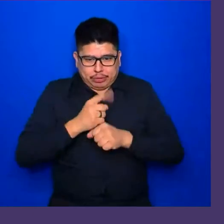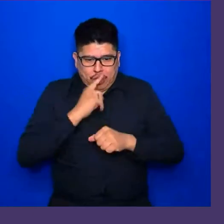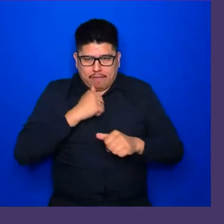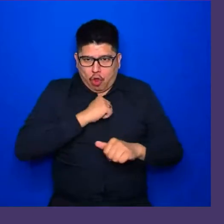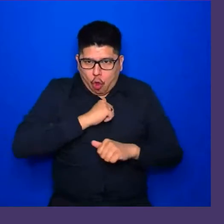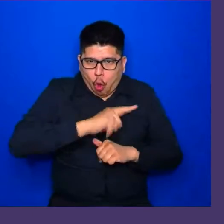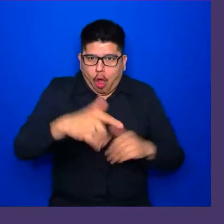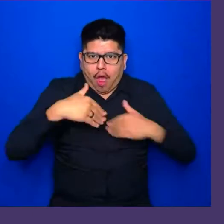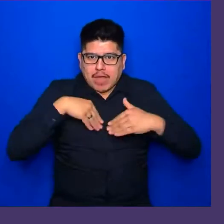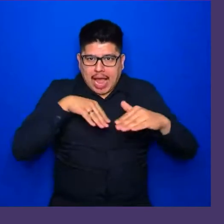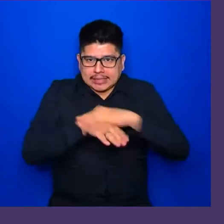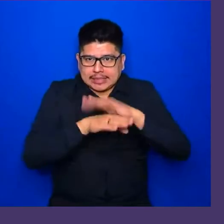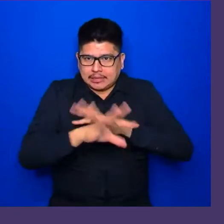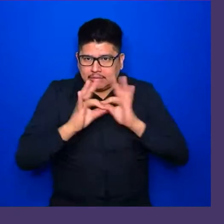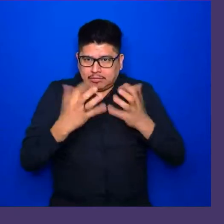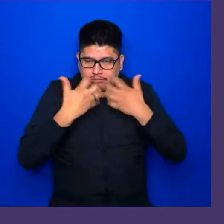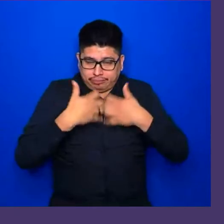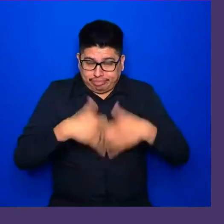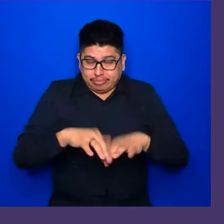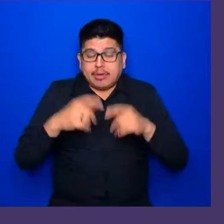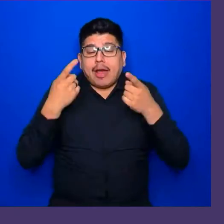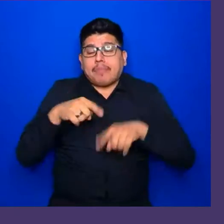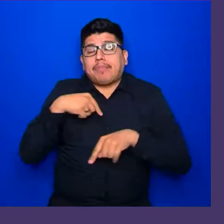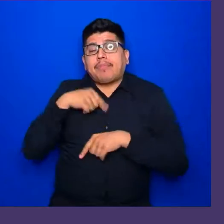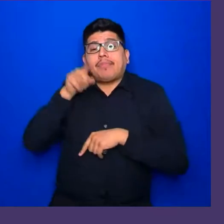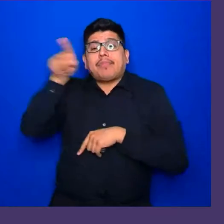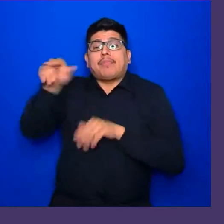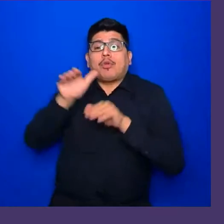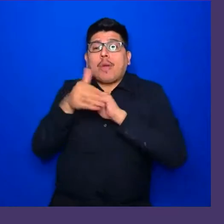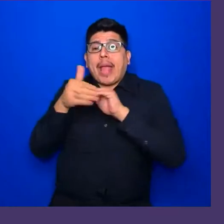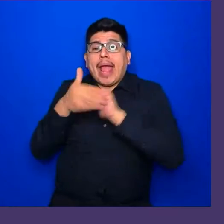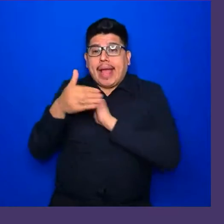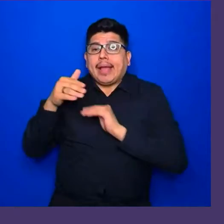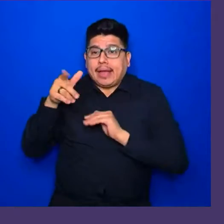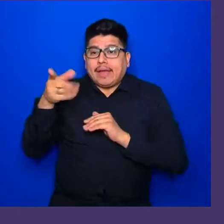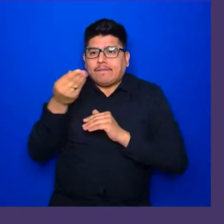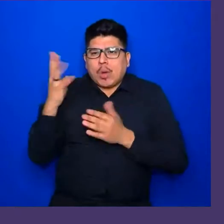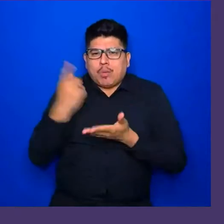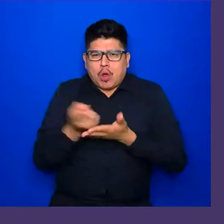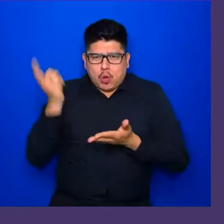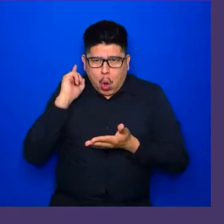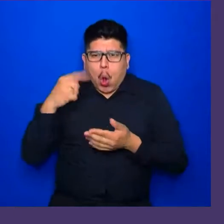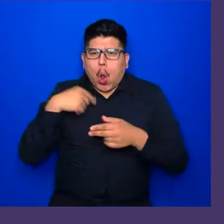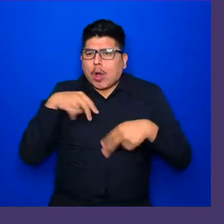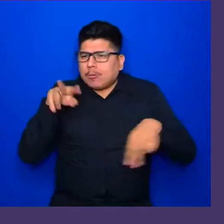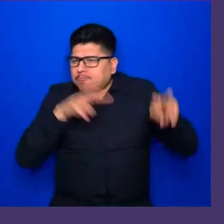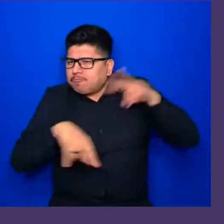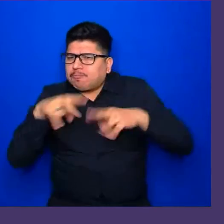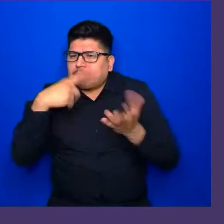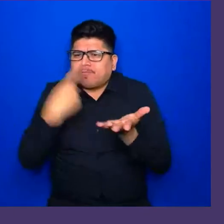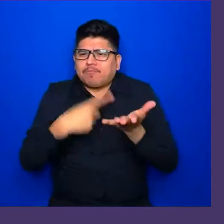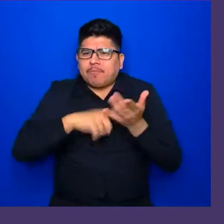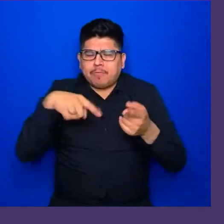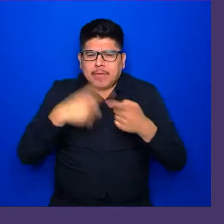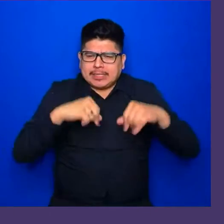and we went there to talk about not only secure tourism, but secure and accessibility tourism. The beautiful part is when you